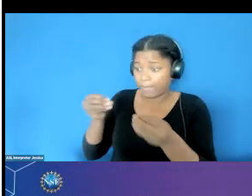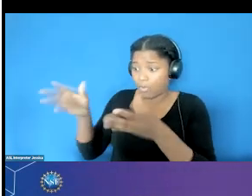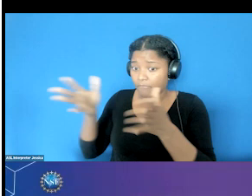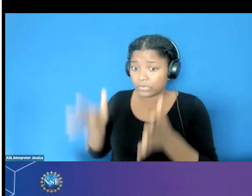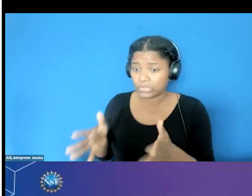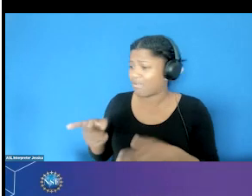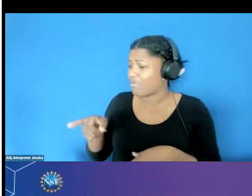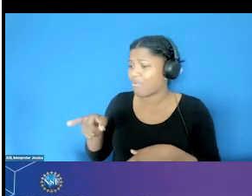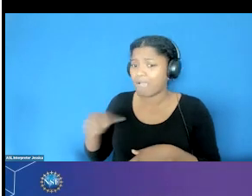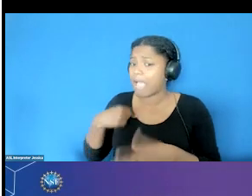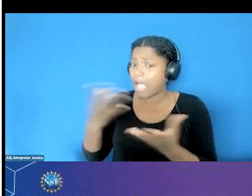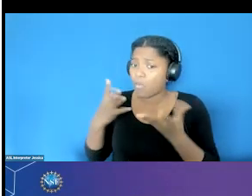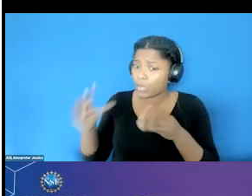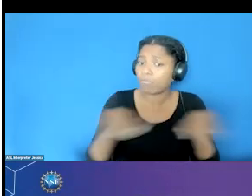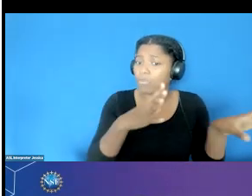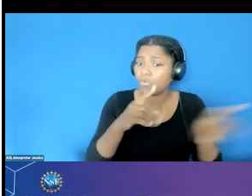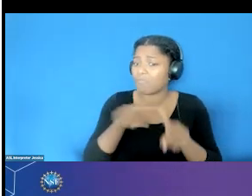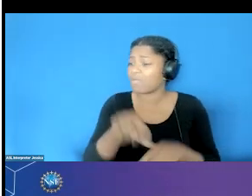yes, my organization won't let me take my award with me.